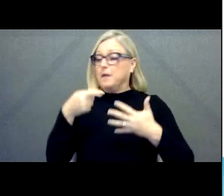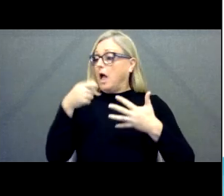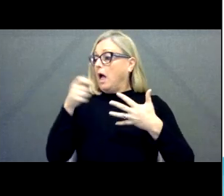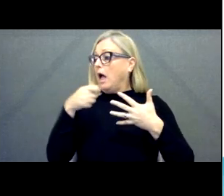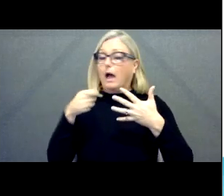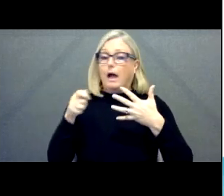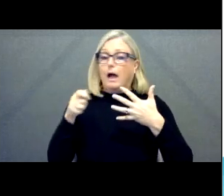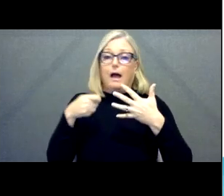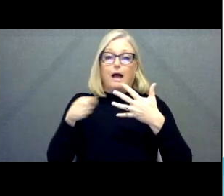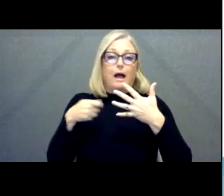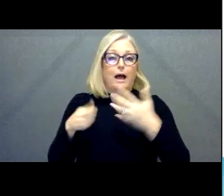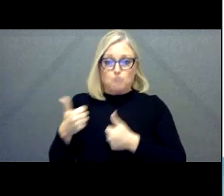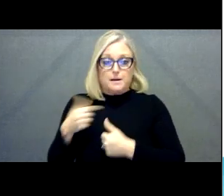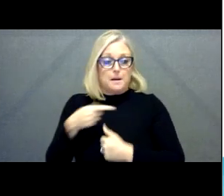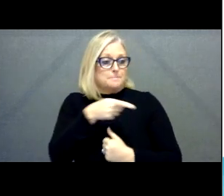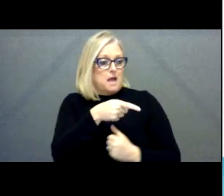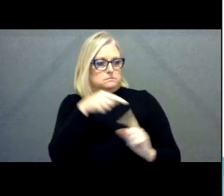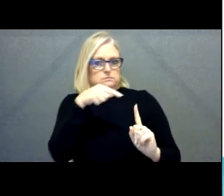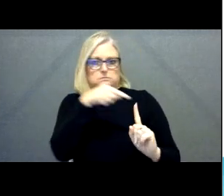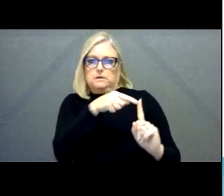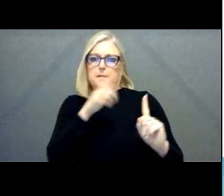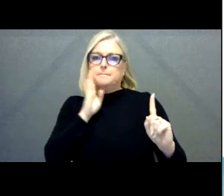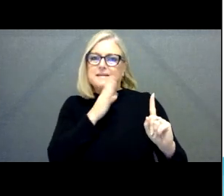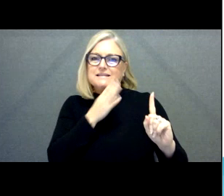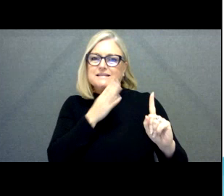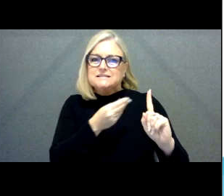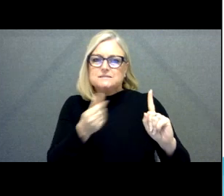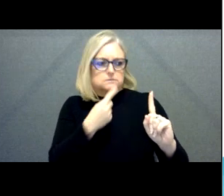client hasn't told you something that's correct and again if you're in a support agency and you